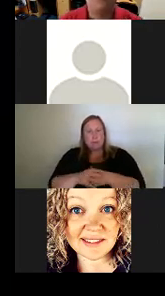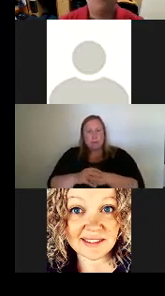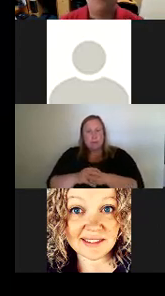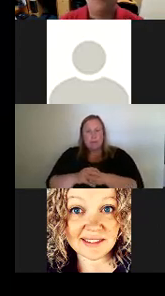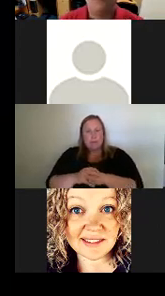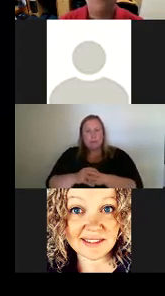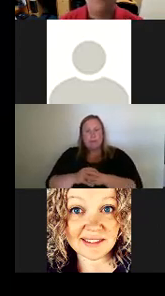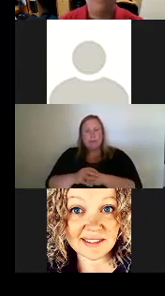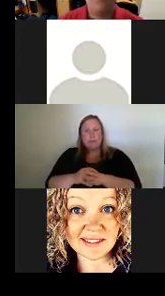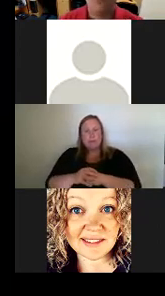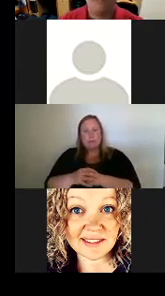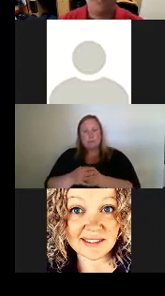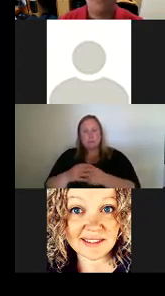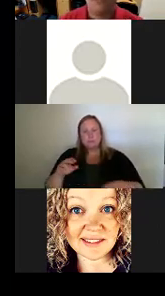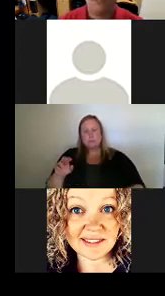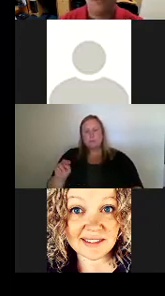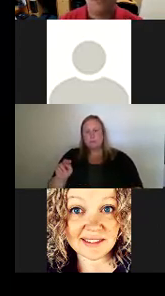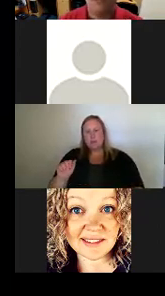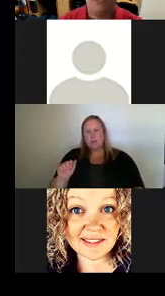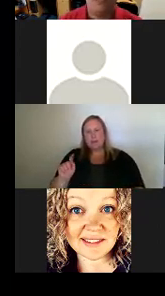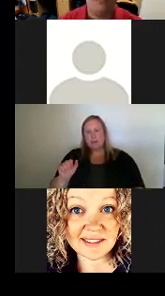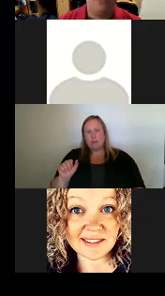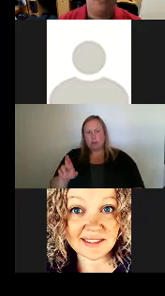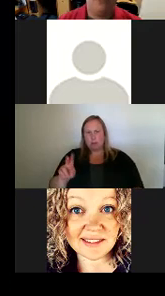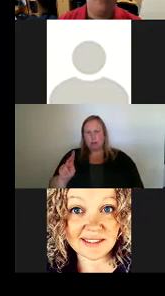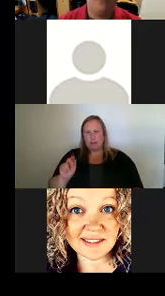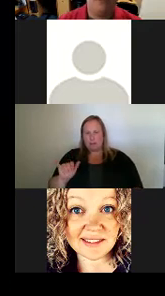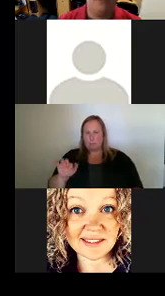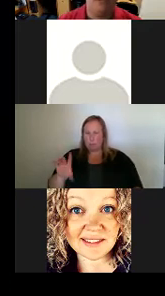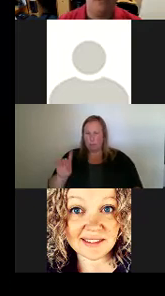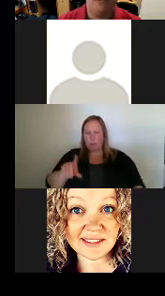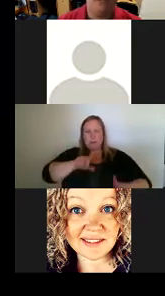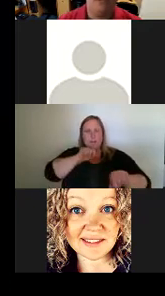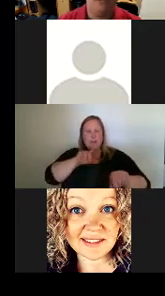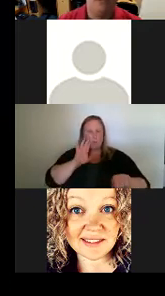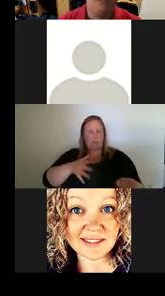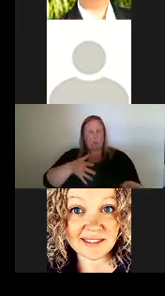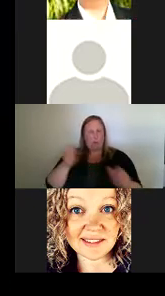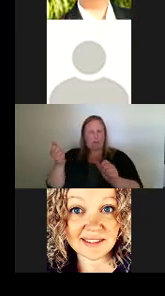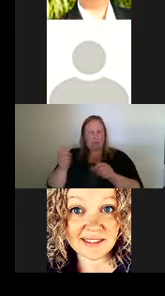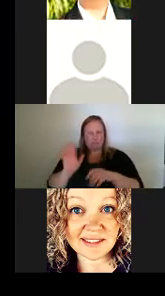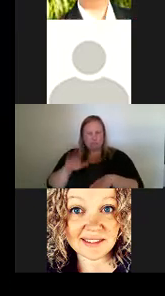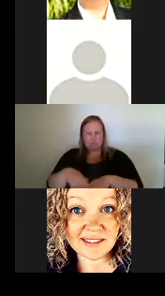SO, NARRATOR KEYBOARD COMMANDS, WE WILL GO THROUGH THIS PRETTY QUICK HERE.